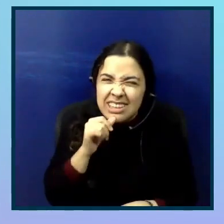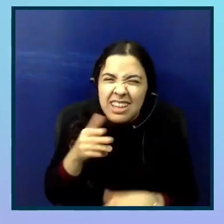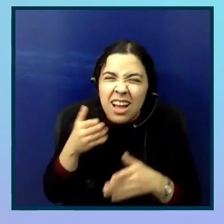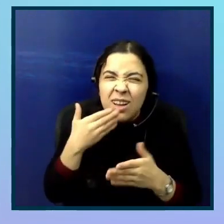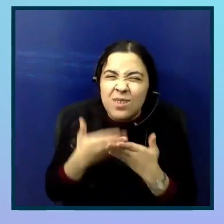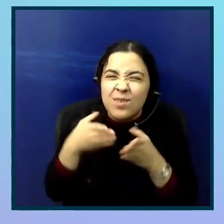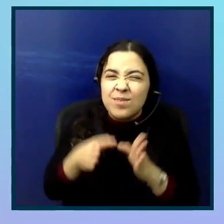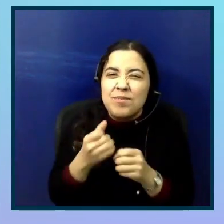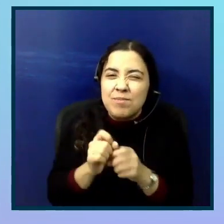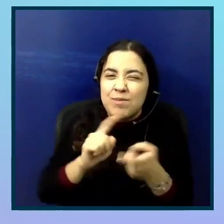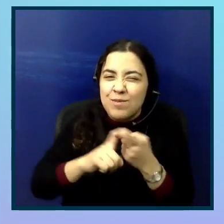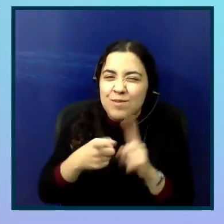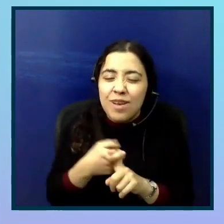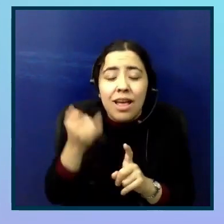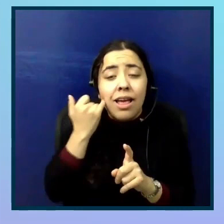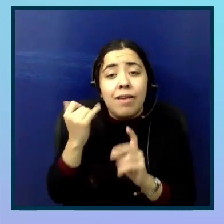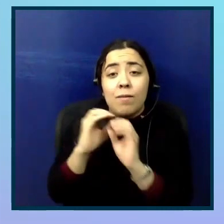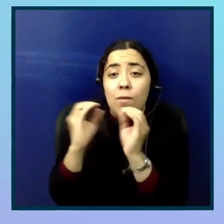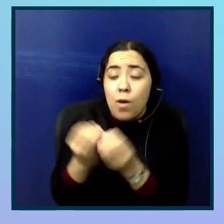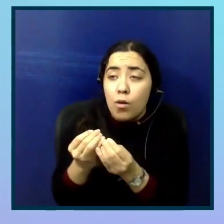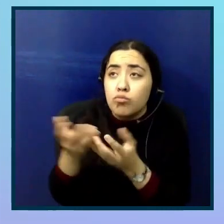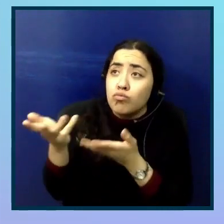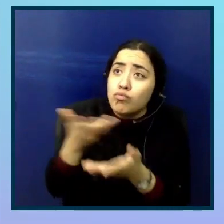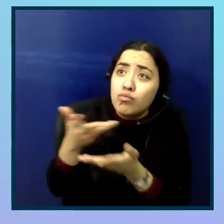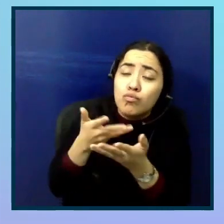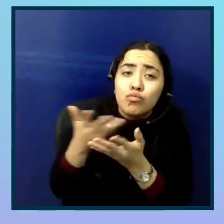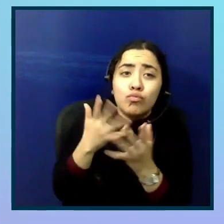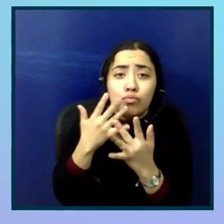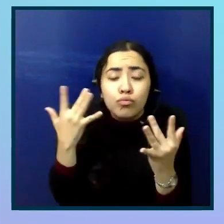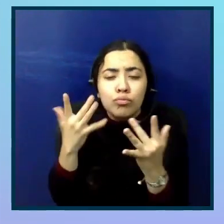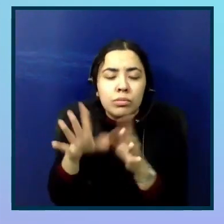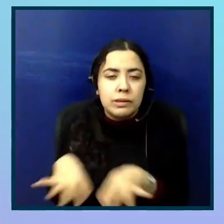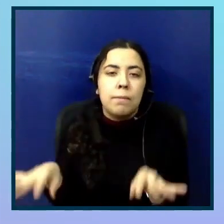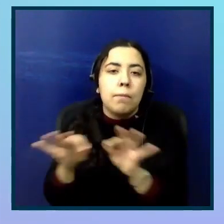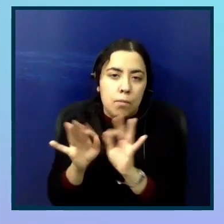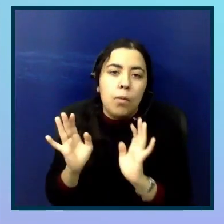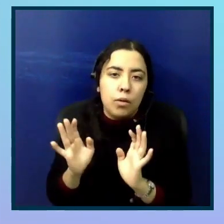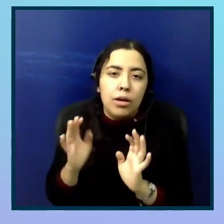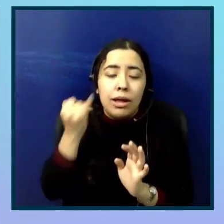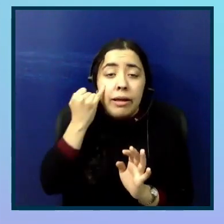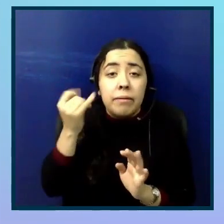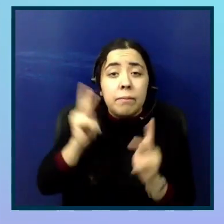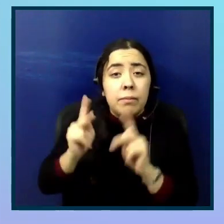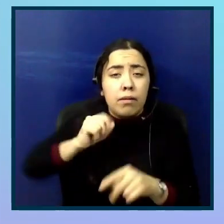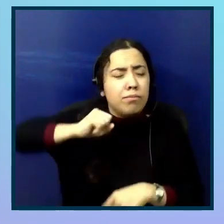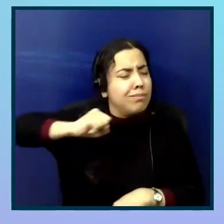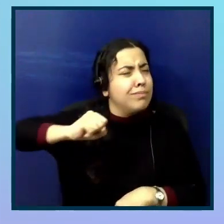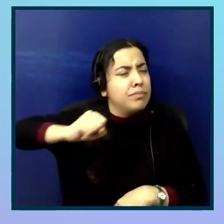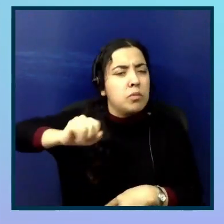is very important. But if you are getting a lot of pushback, I would also say like partners in sales and marketing